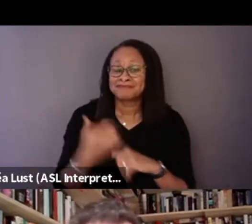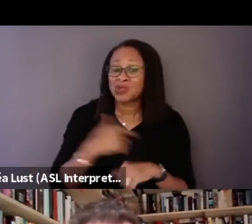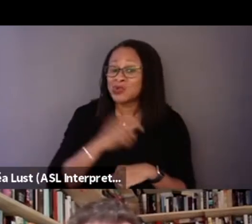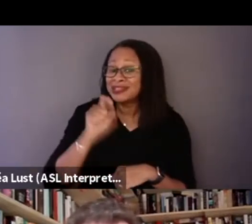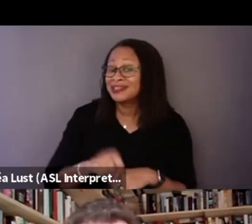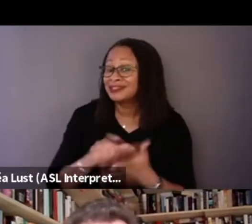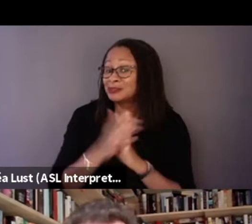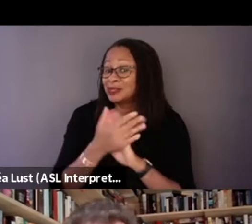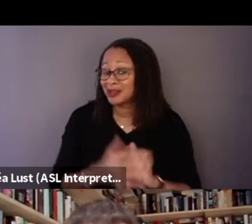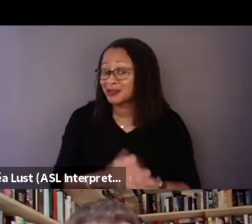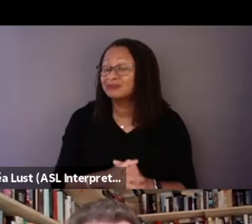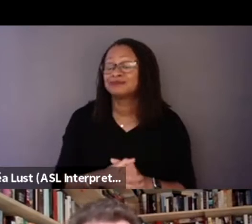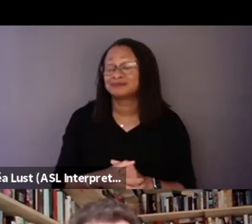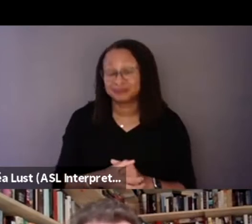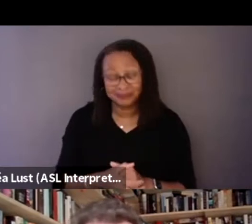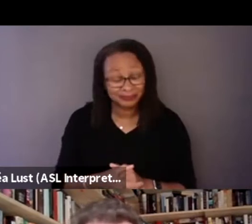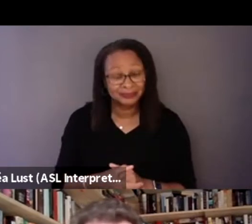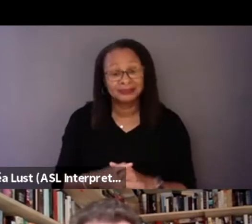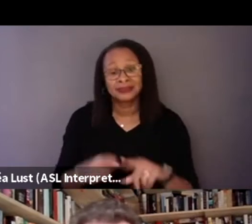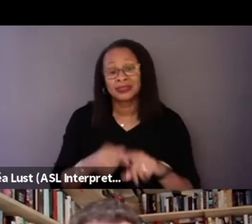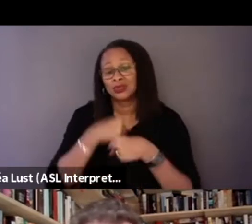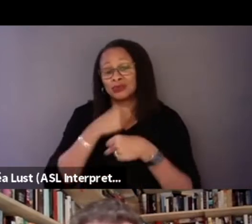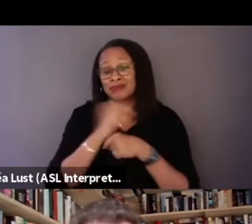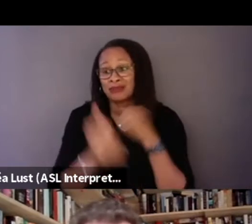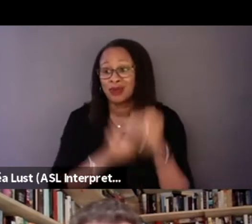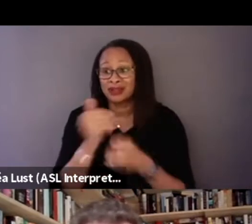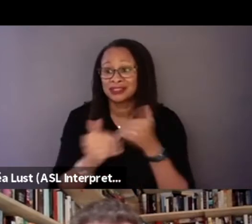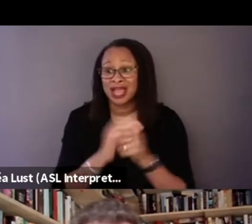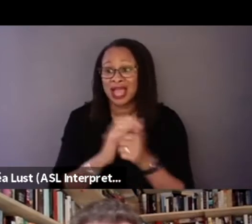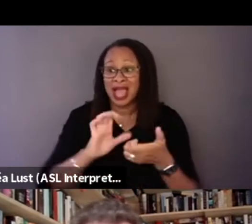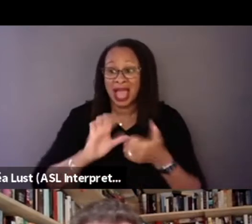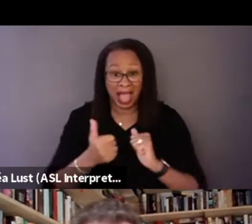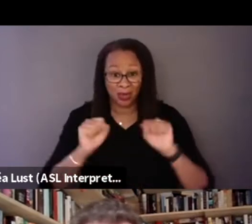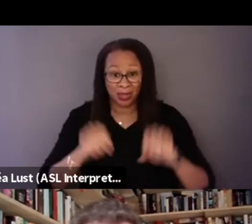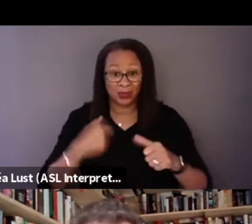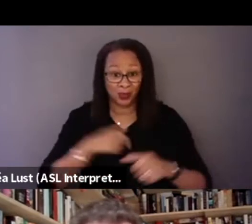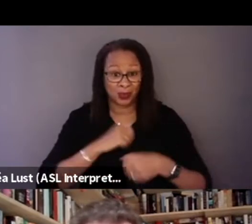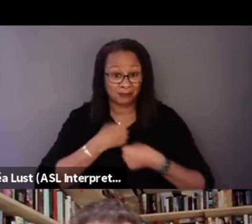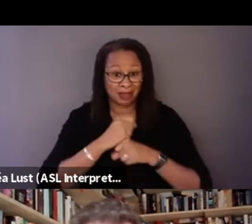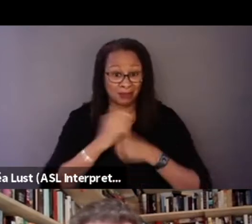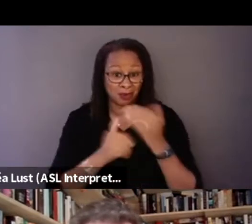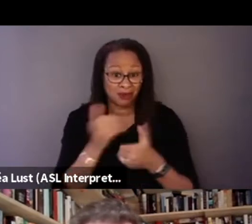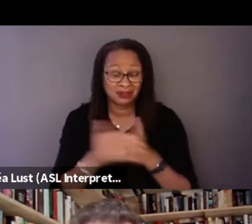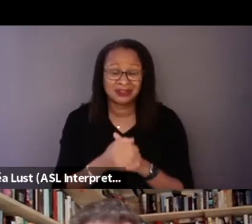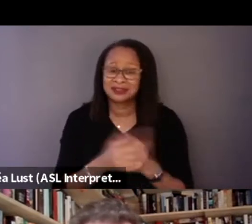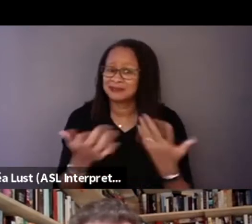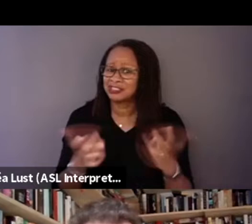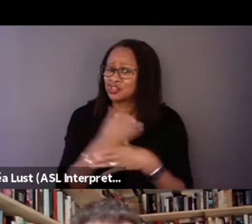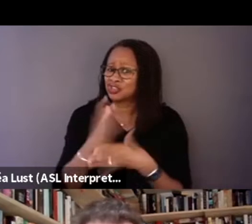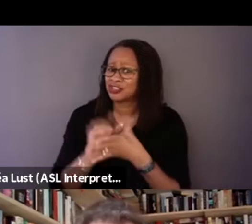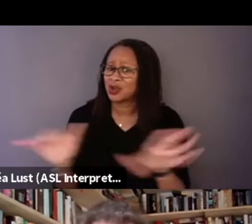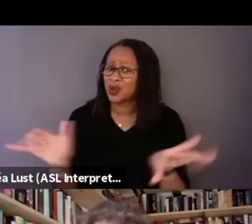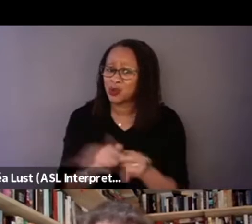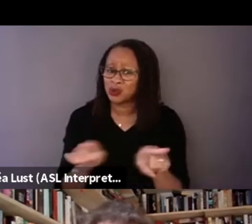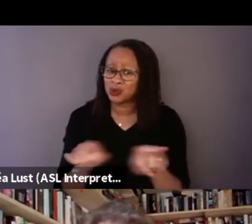to make progress. How we can make progress. You know, one of the things now when young people get cynical,